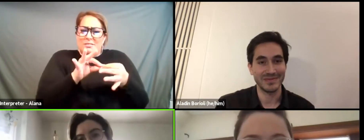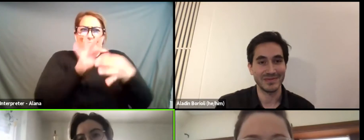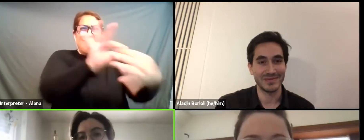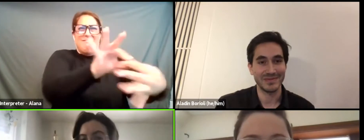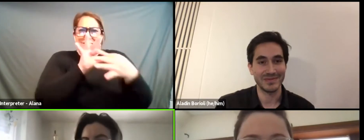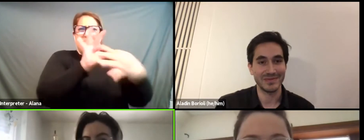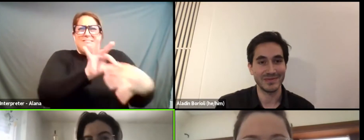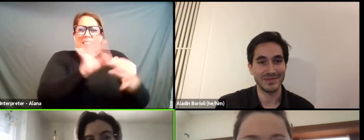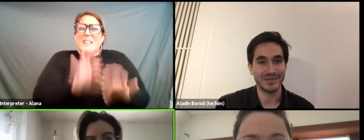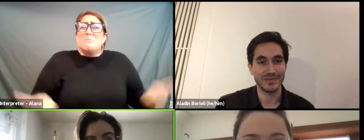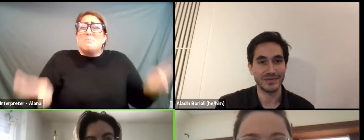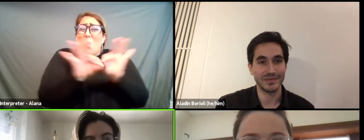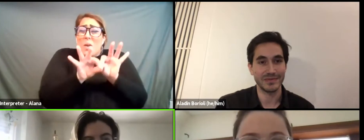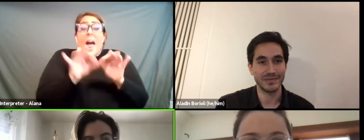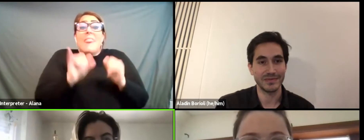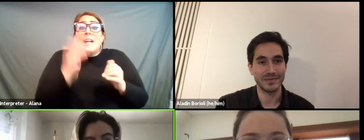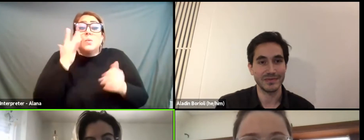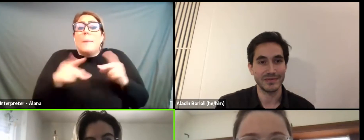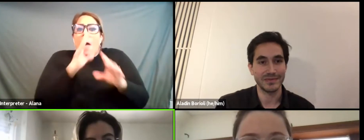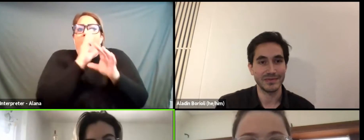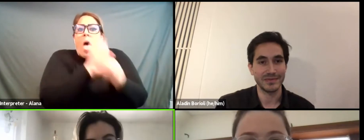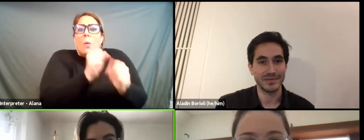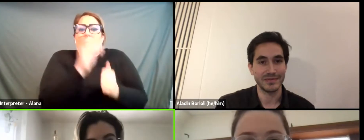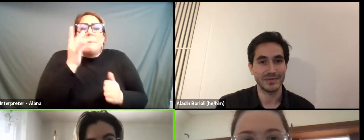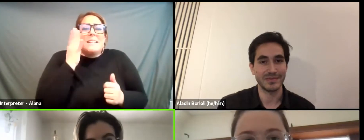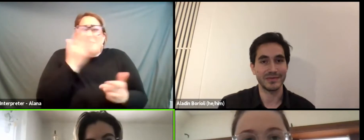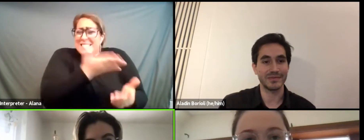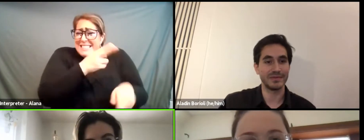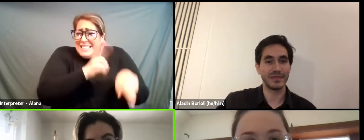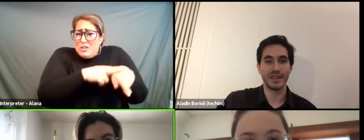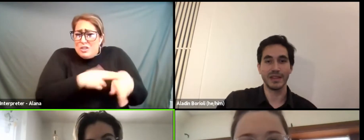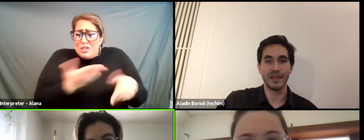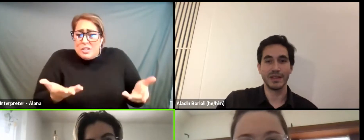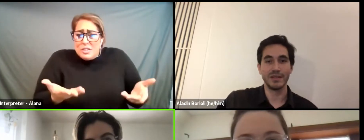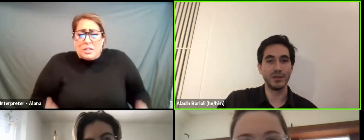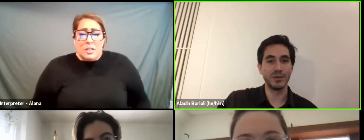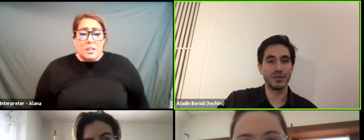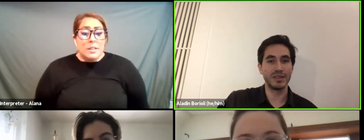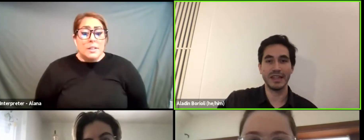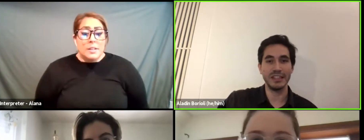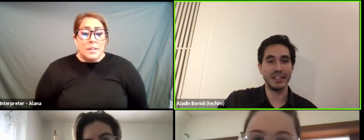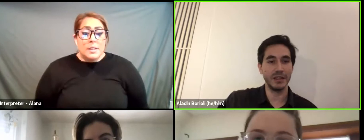draws people to bees in the first place? >> ALADIN: Do you want to start Shay or—